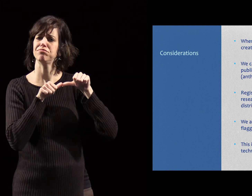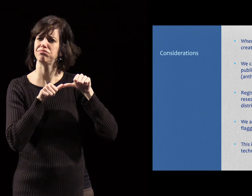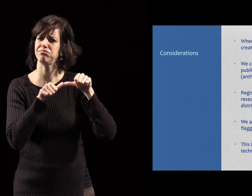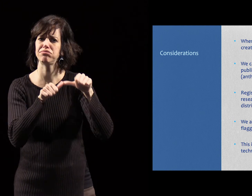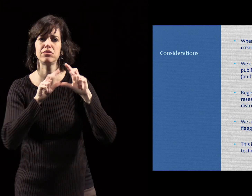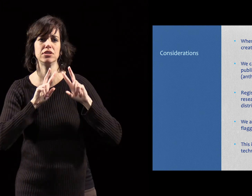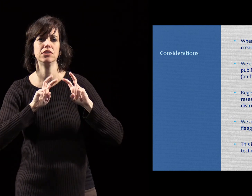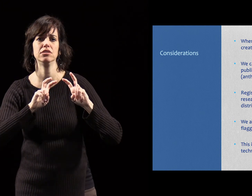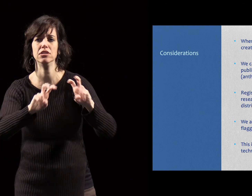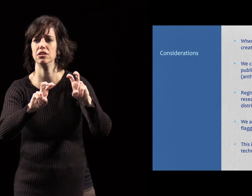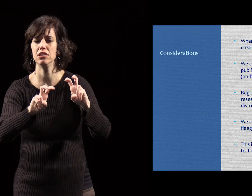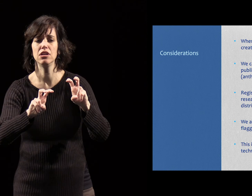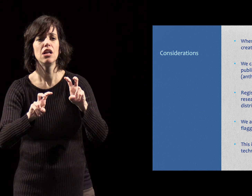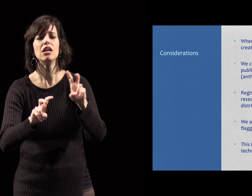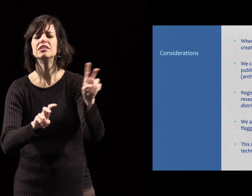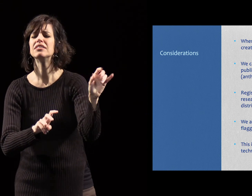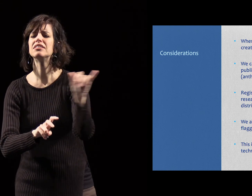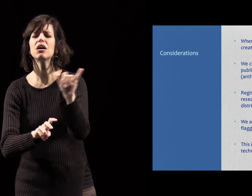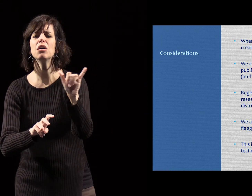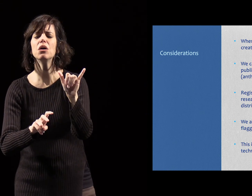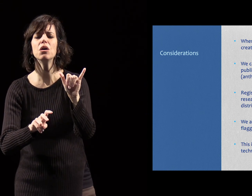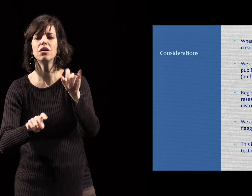and just keep this momentum moving.